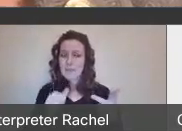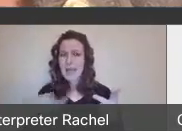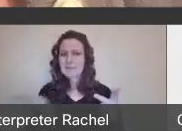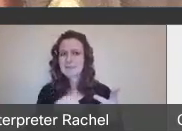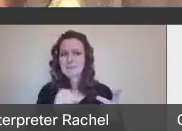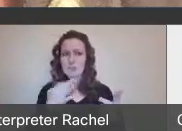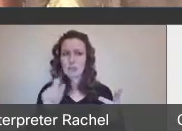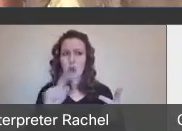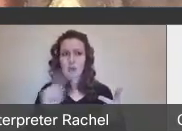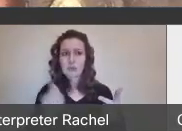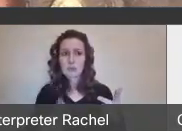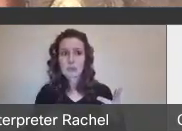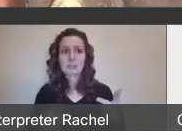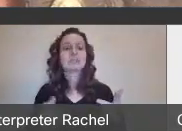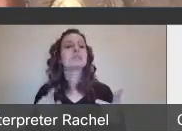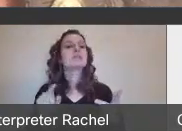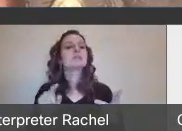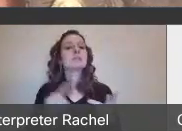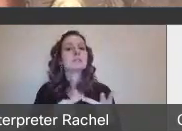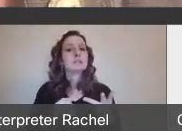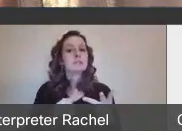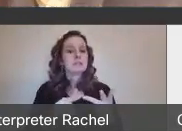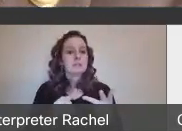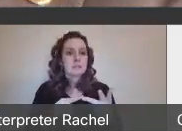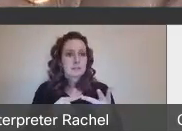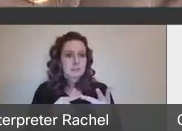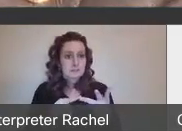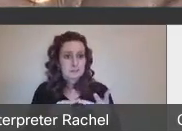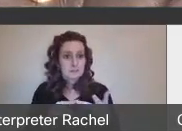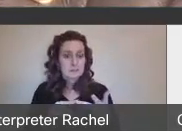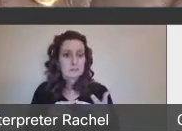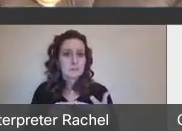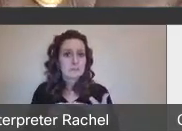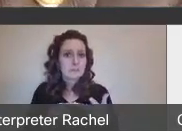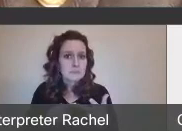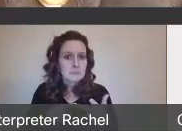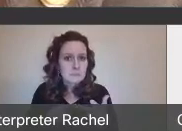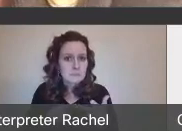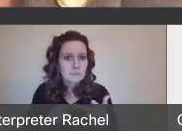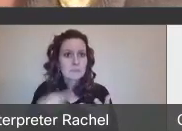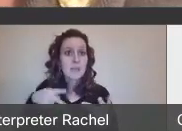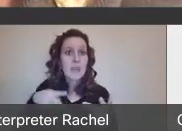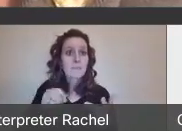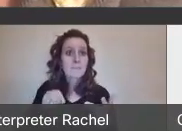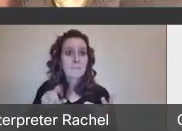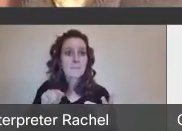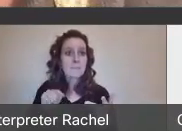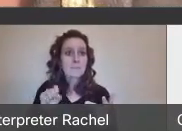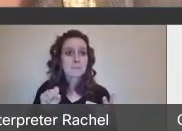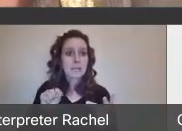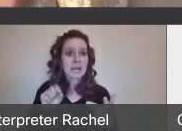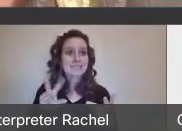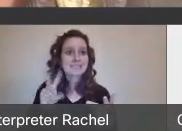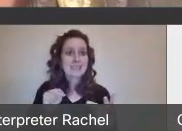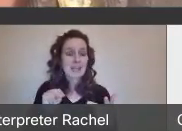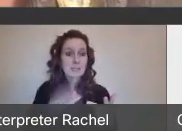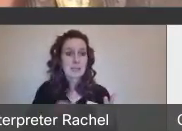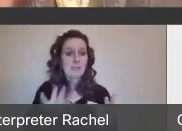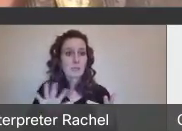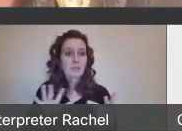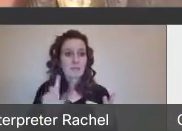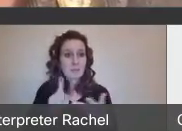but Pottstown's about 45 minutes from the Community College. Willow Grove's about 25 minutes.